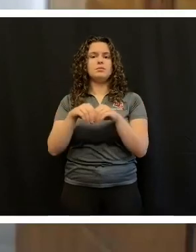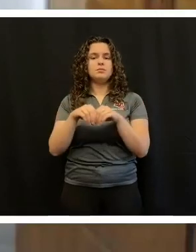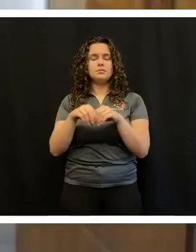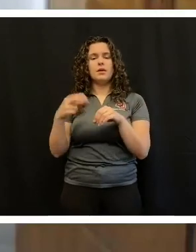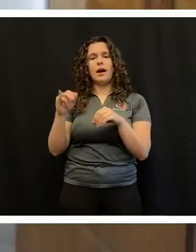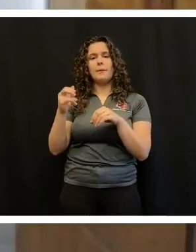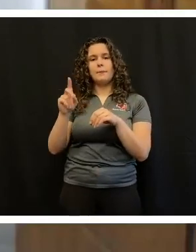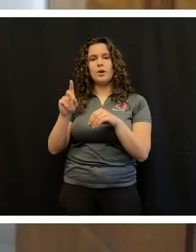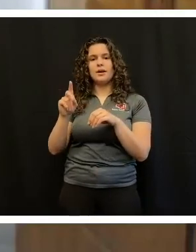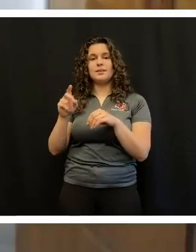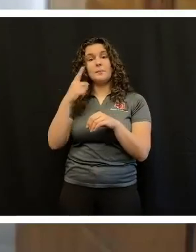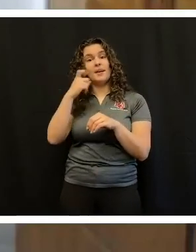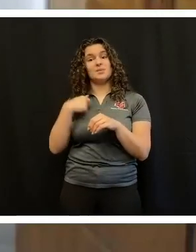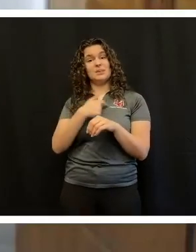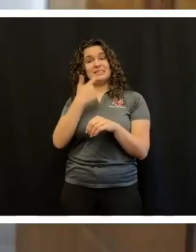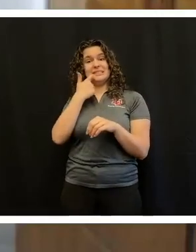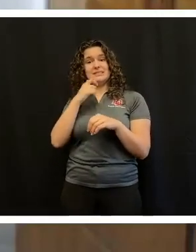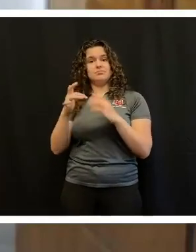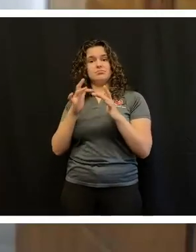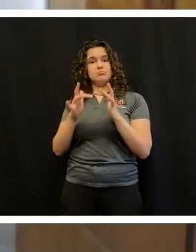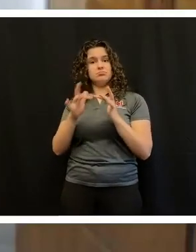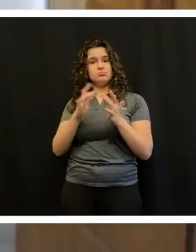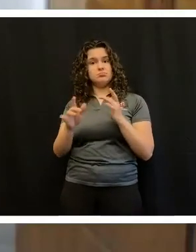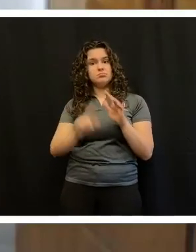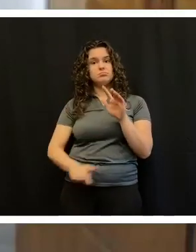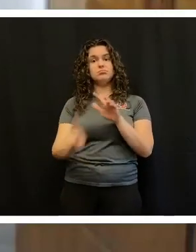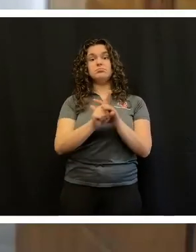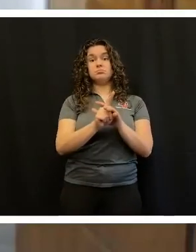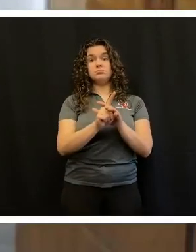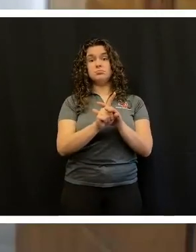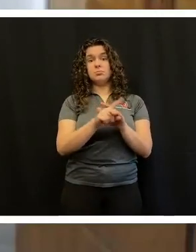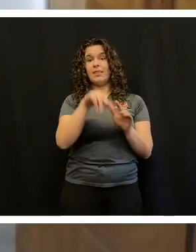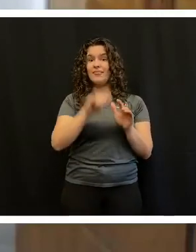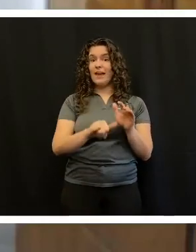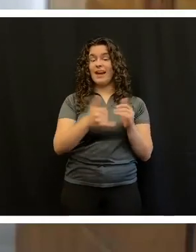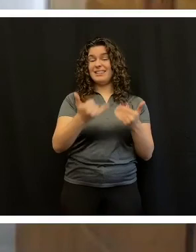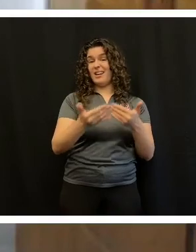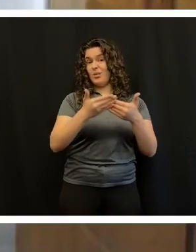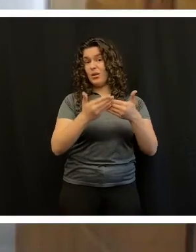in the context of this solution, going forward, is gonna have a meaningful impact